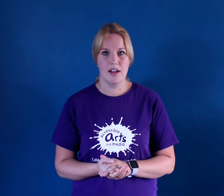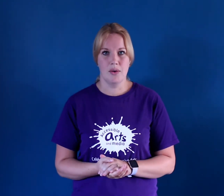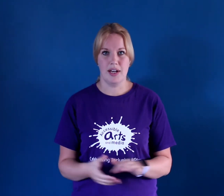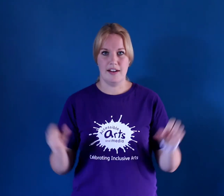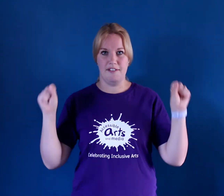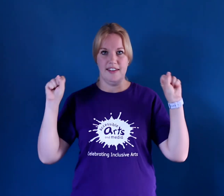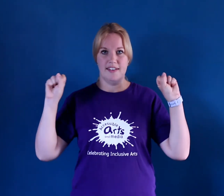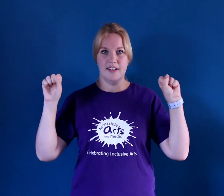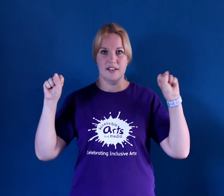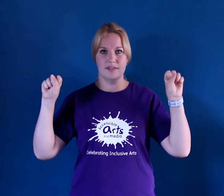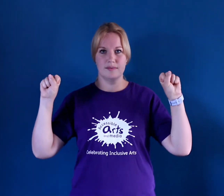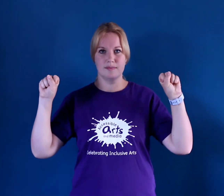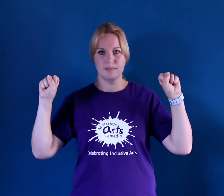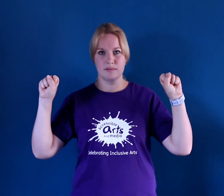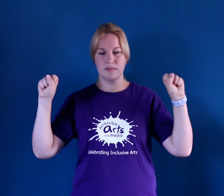We need a fist.